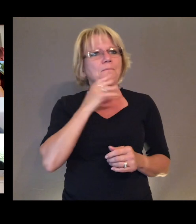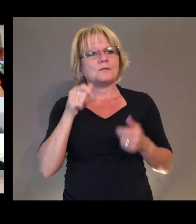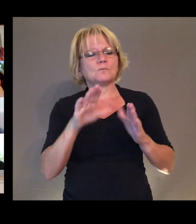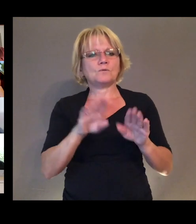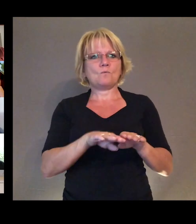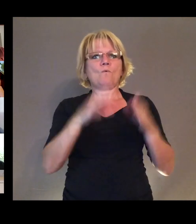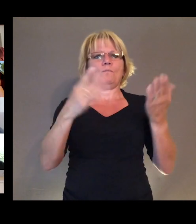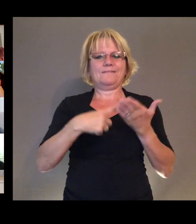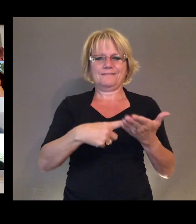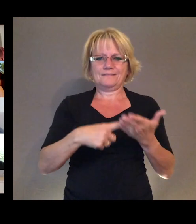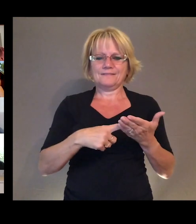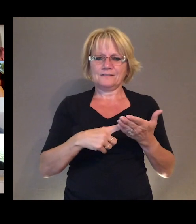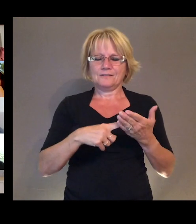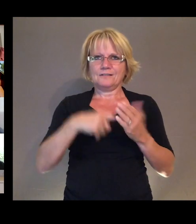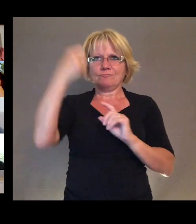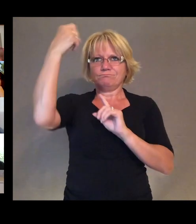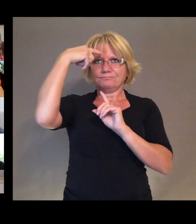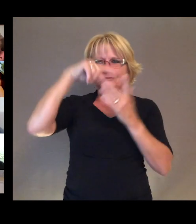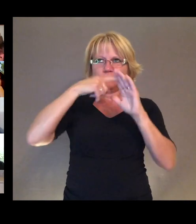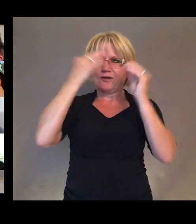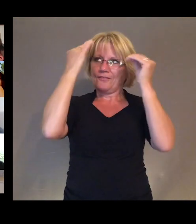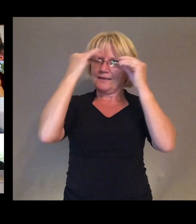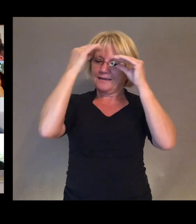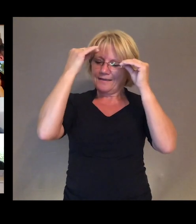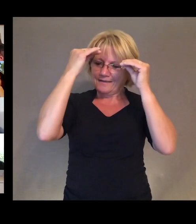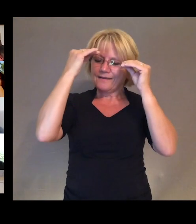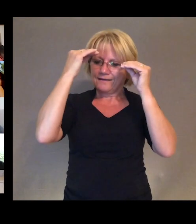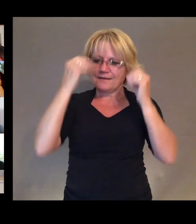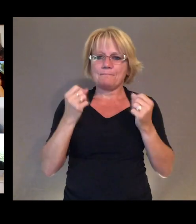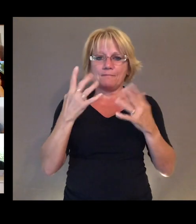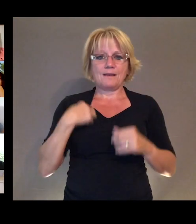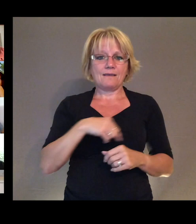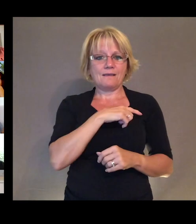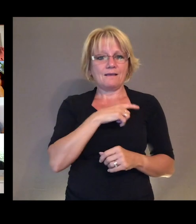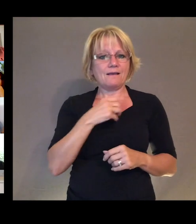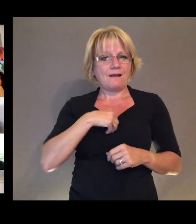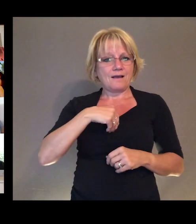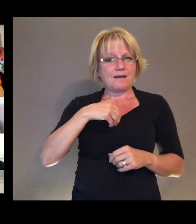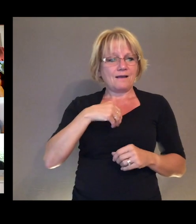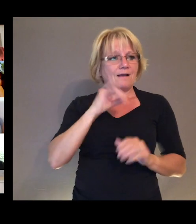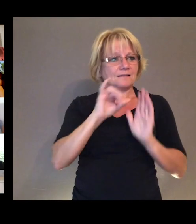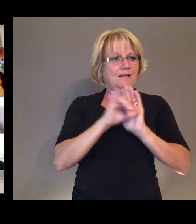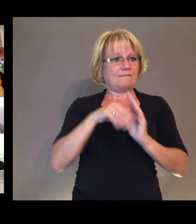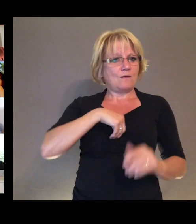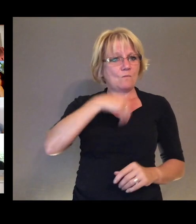Especially a lot of us do identify as white and if you do identify like how can you... How can you be that,